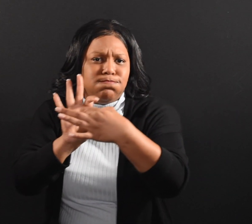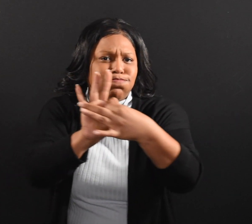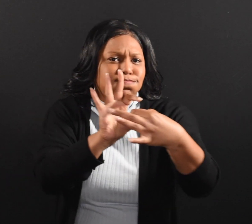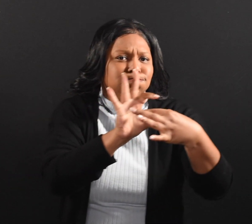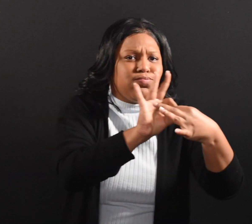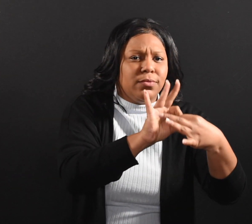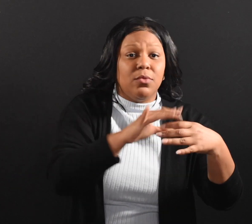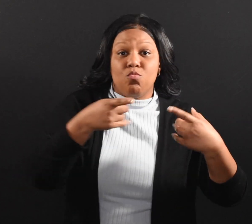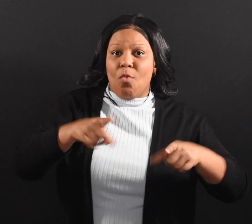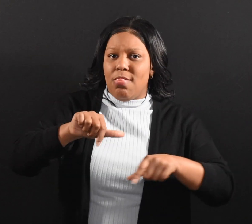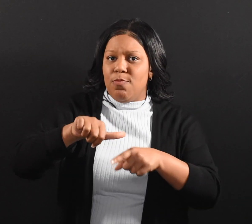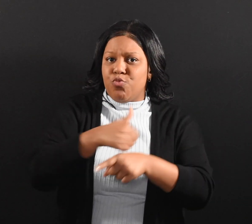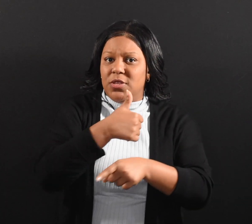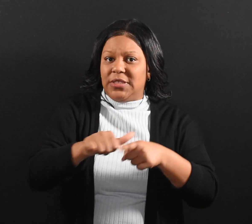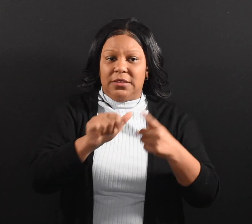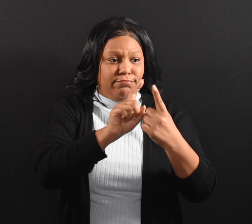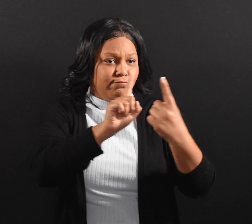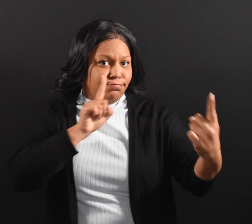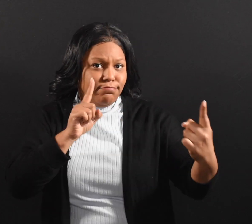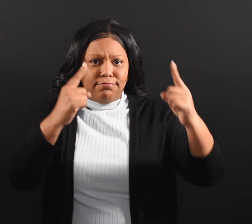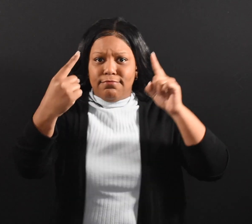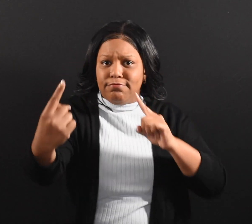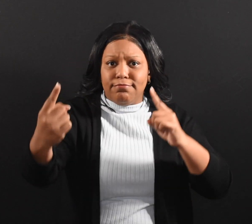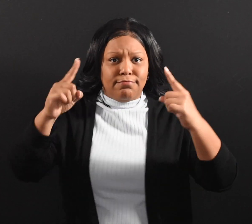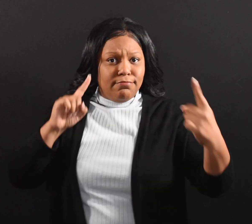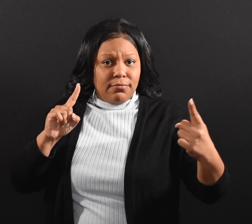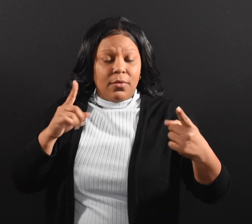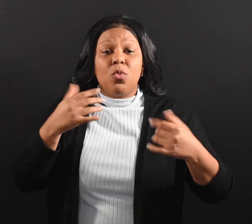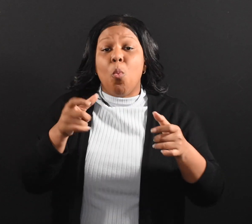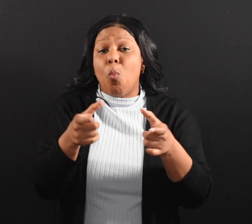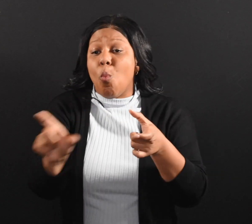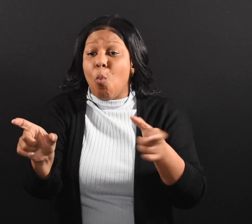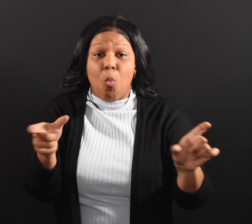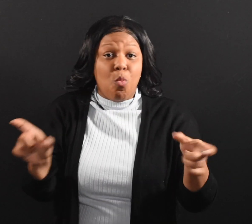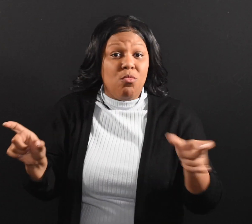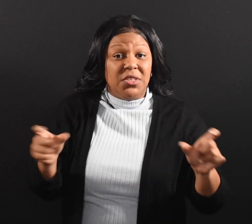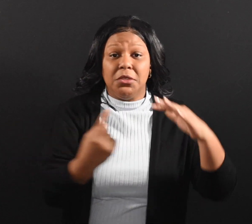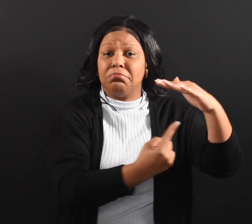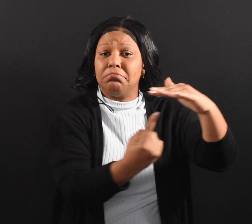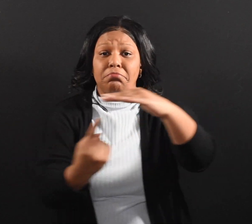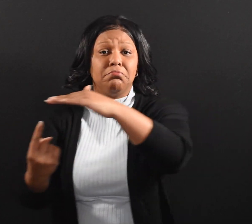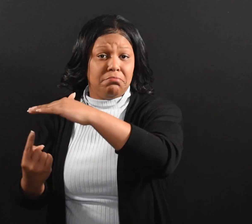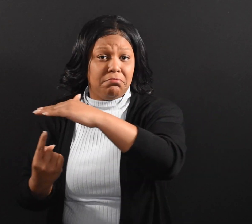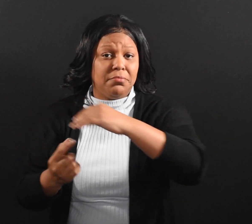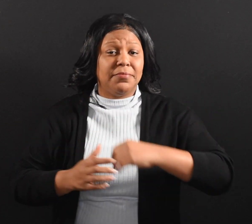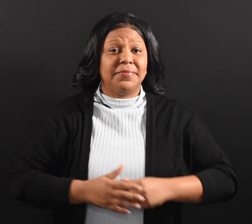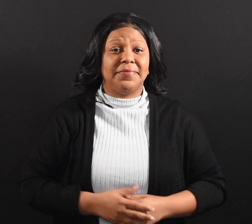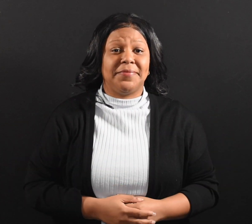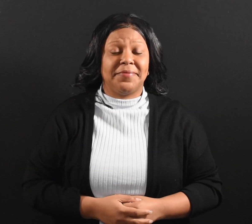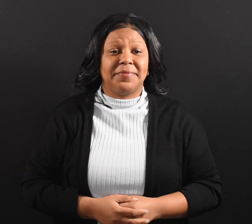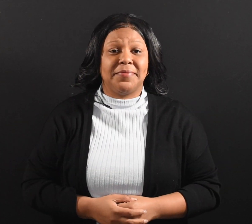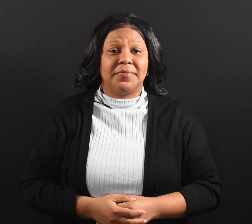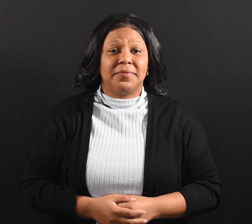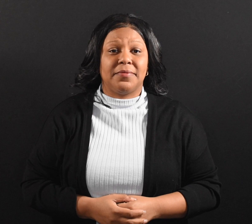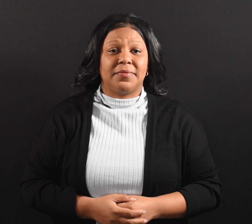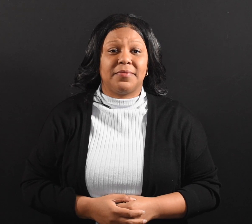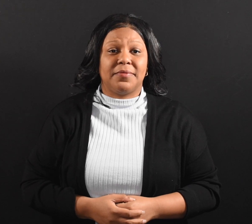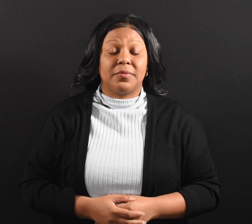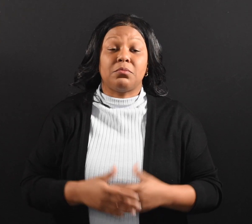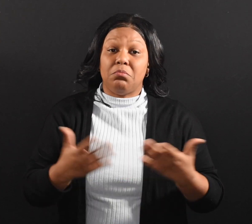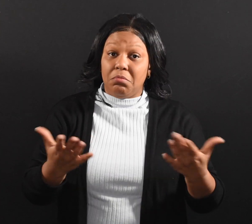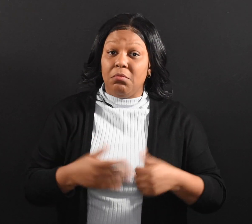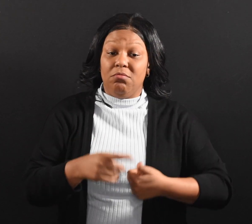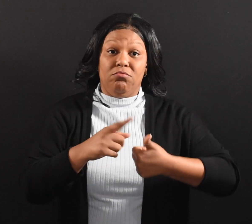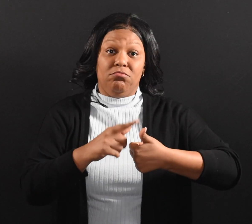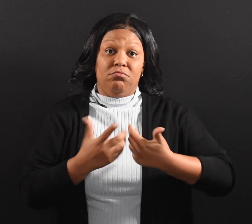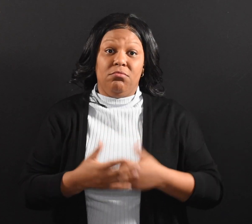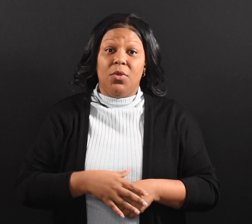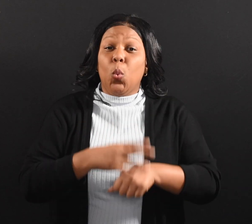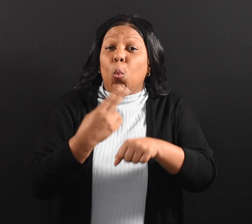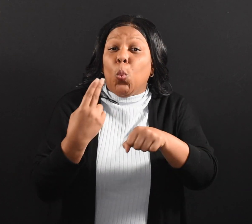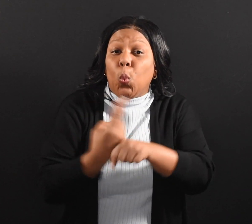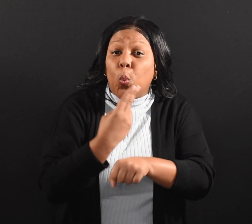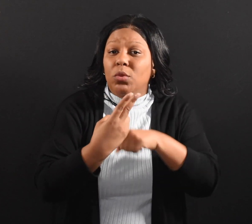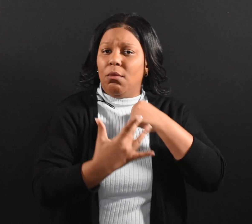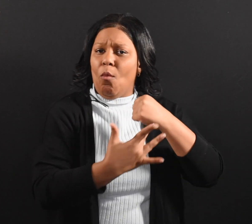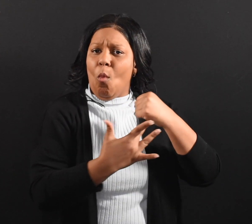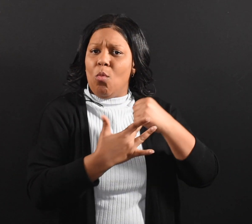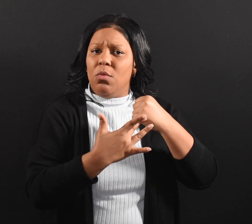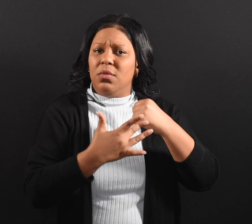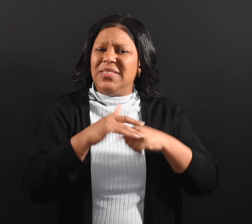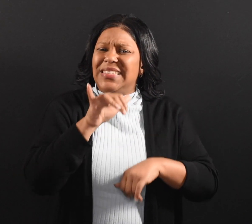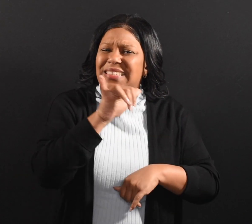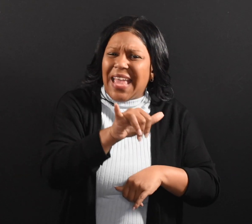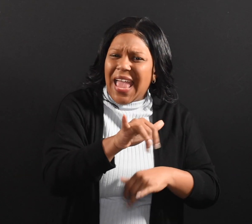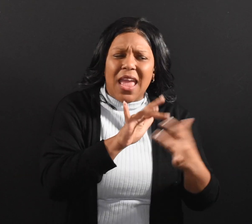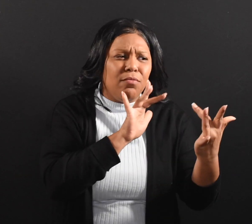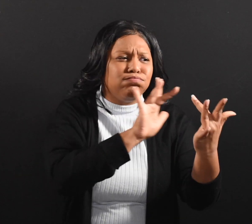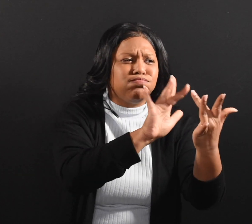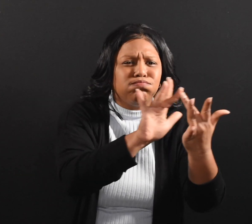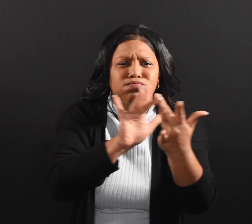practicing social distancing or in quarantine: ● Use technology to stay in touch if available,